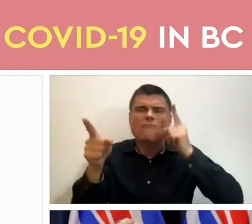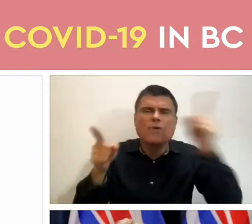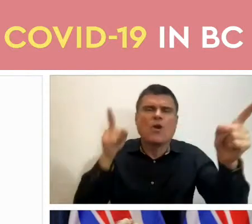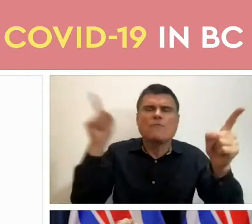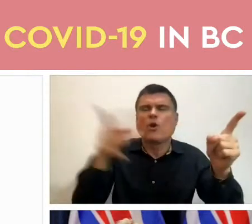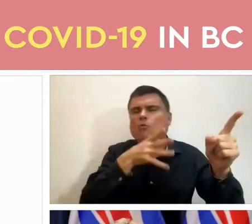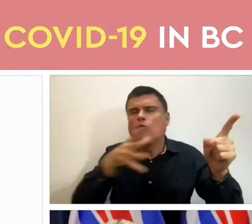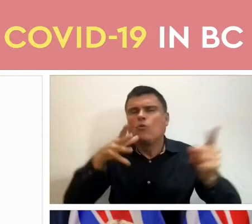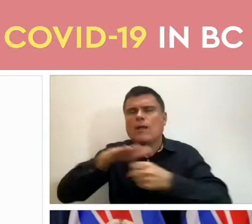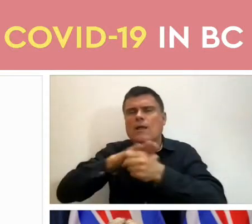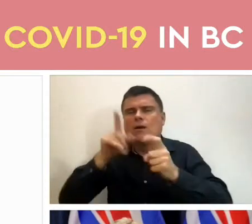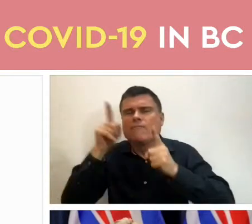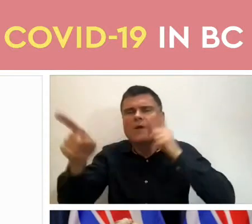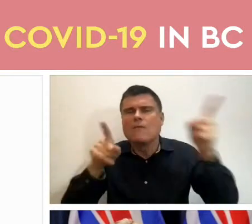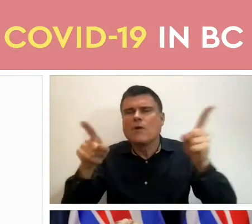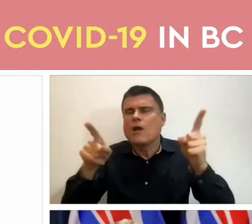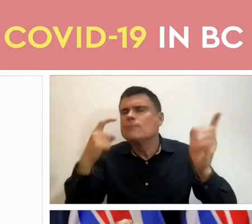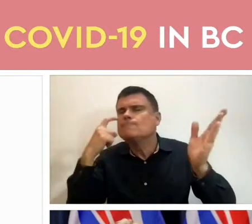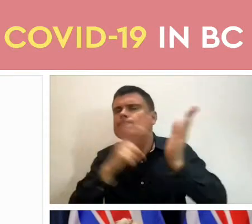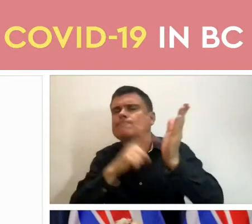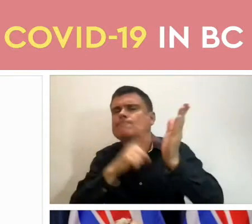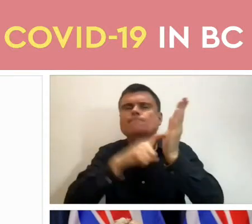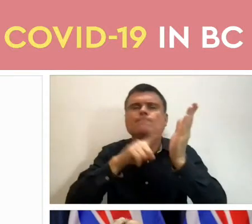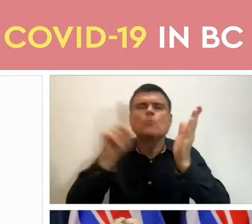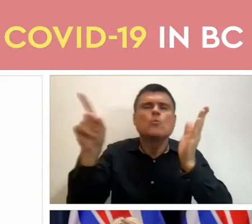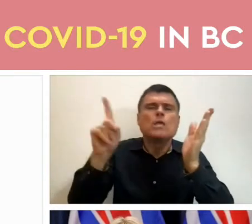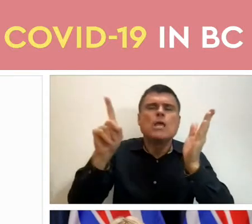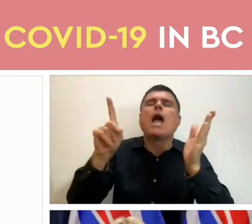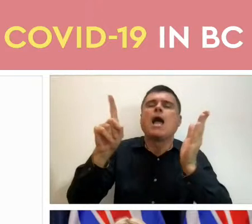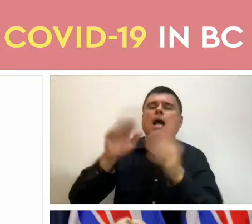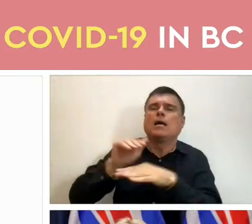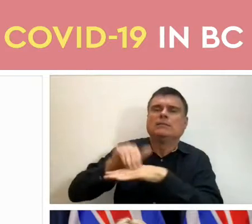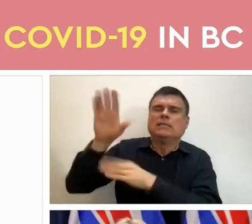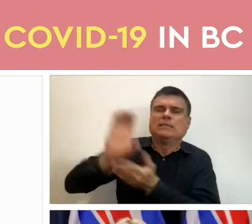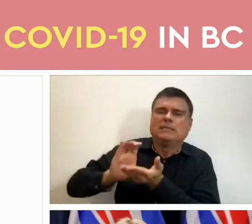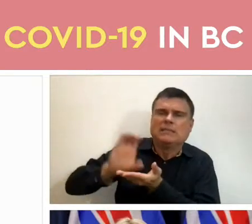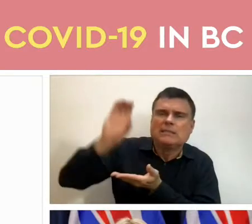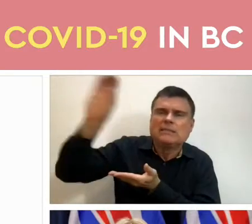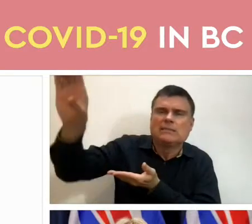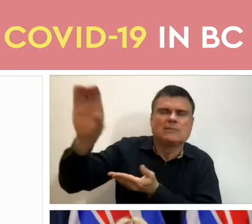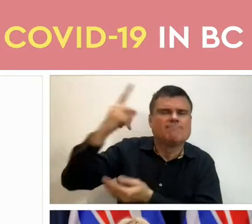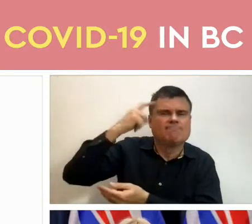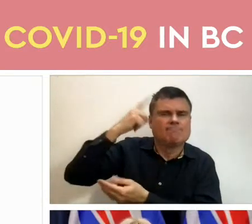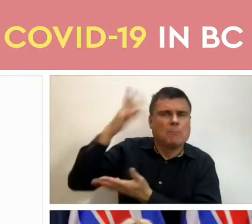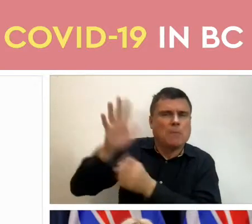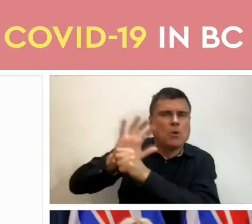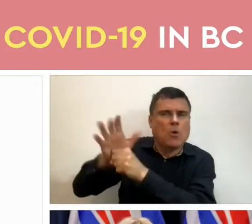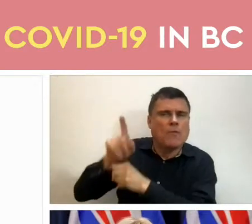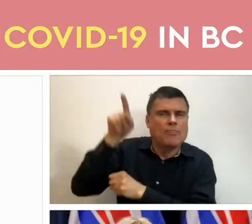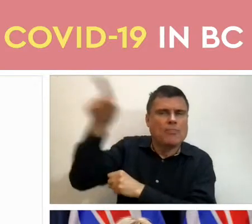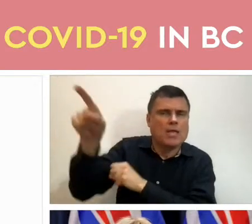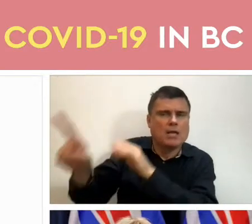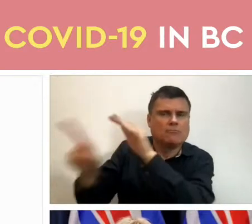when Omicron is in -- COVID is in those communities and first nations communities and are